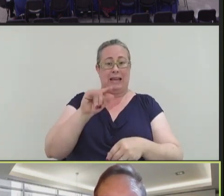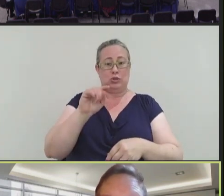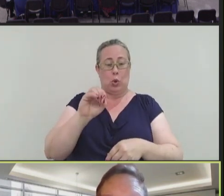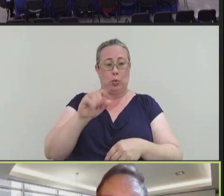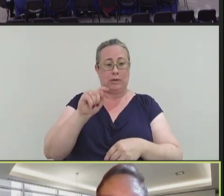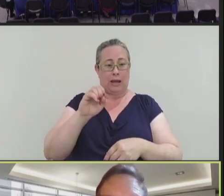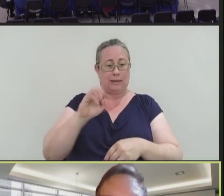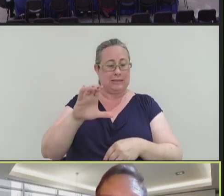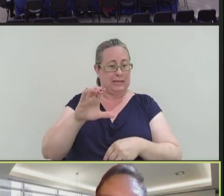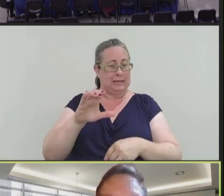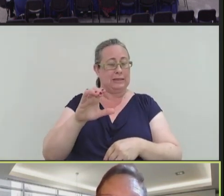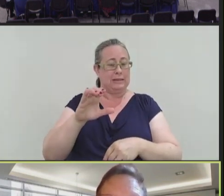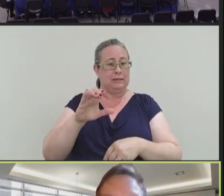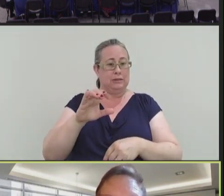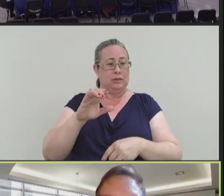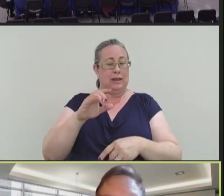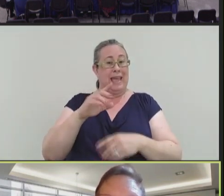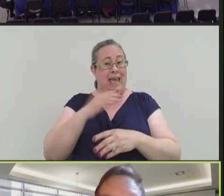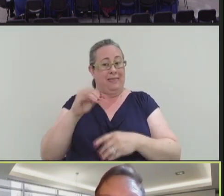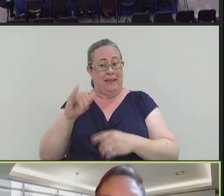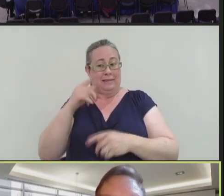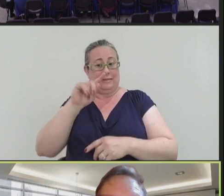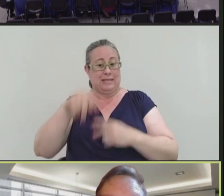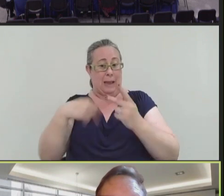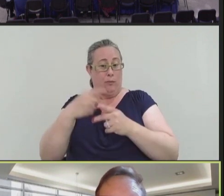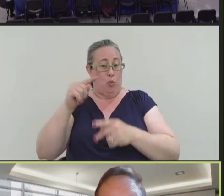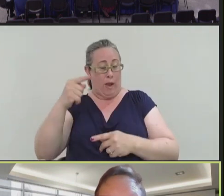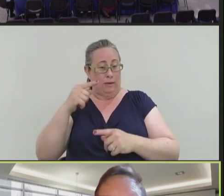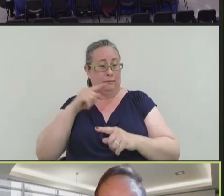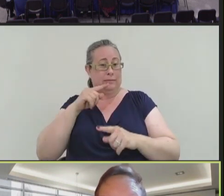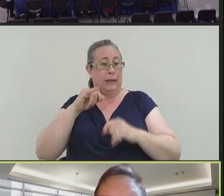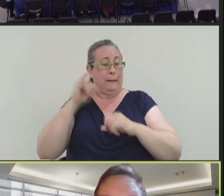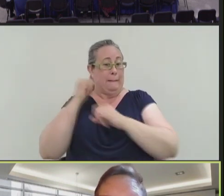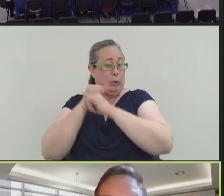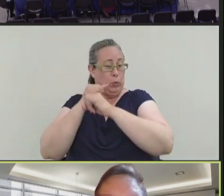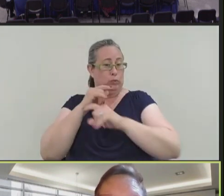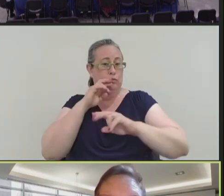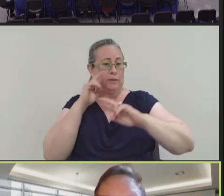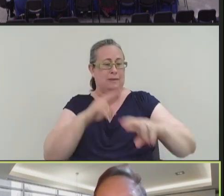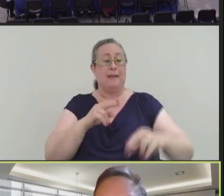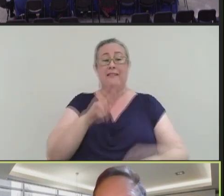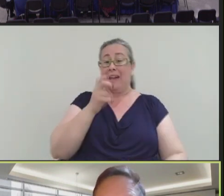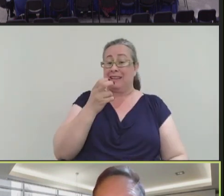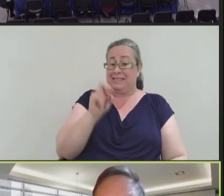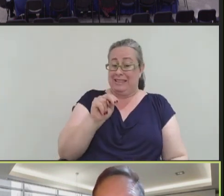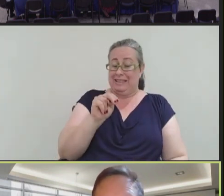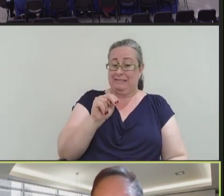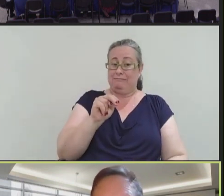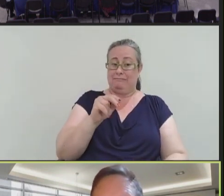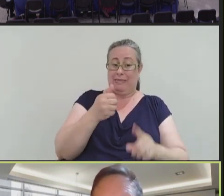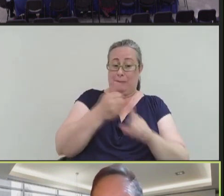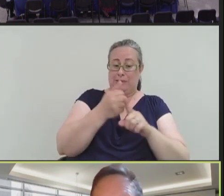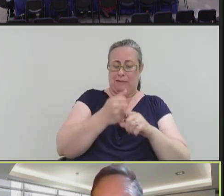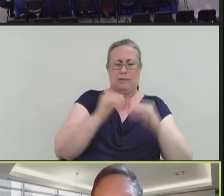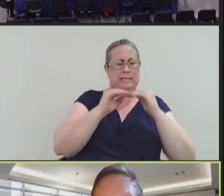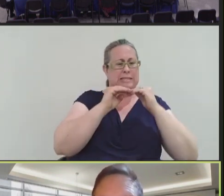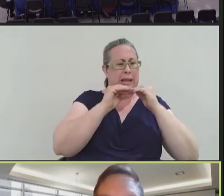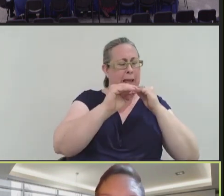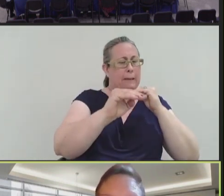one immune response. The vaccines themselves are very stable over time and at higher temperatures,